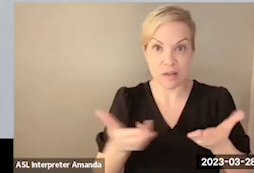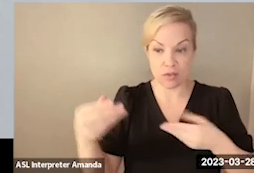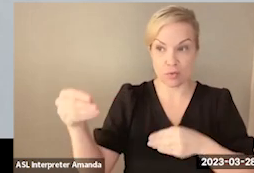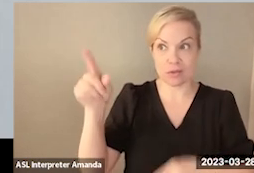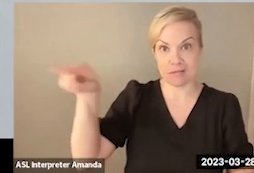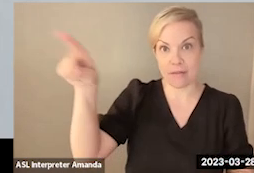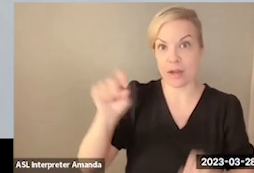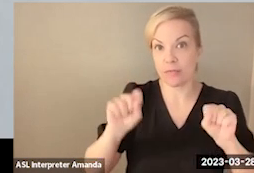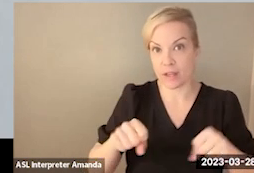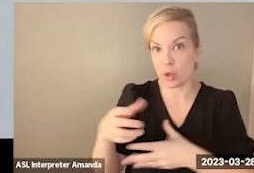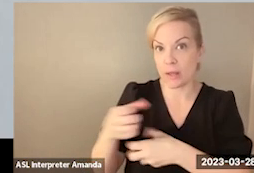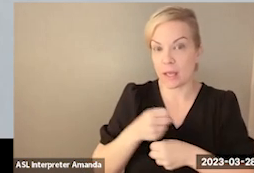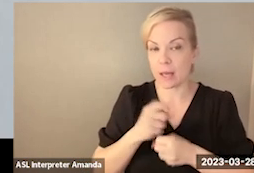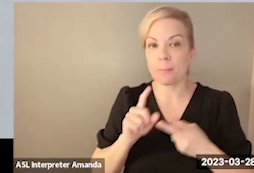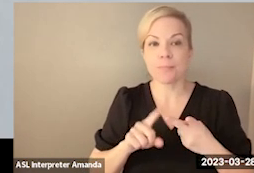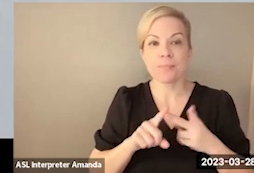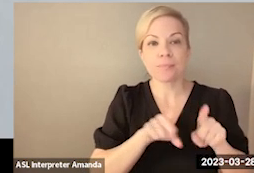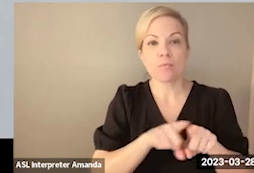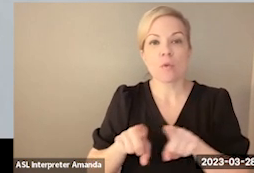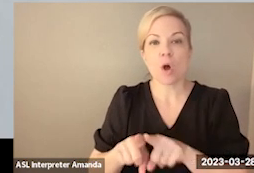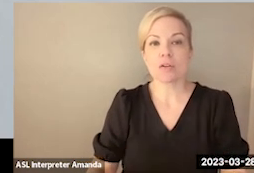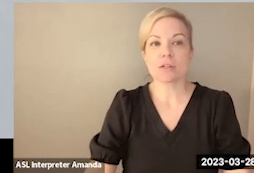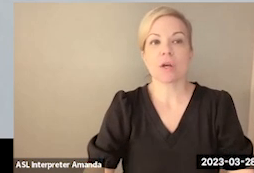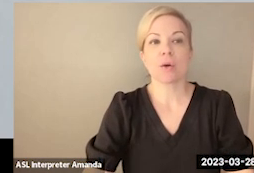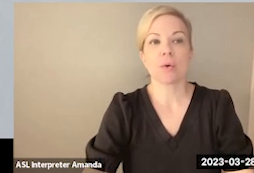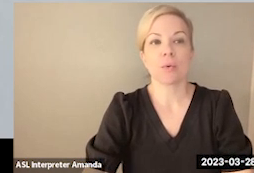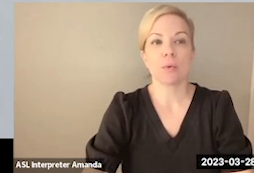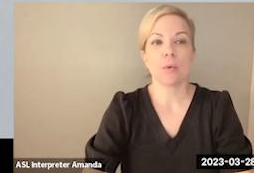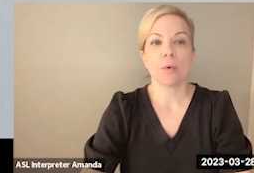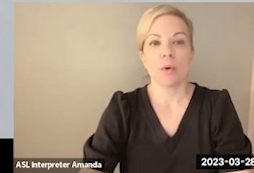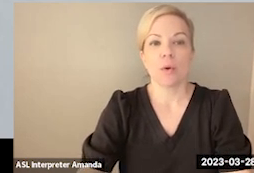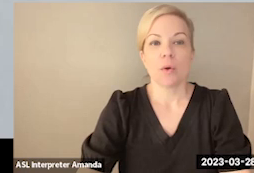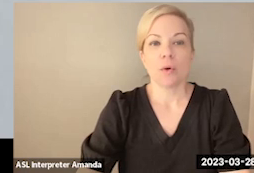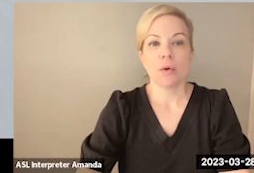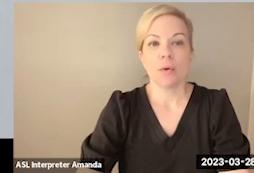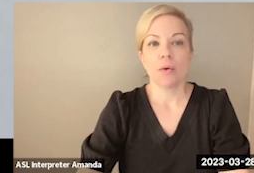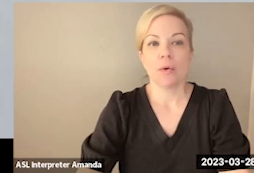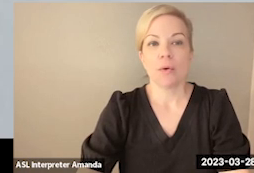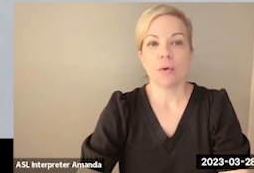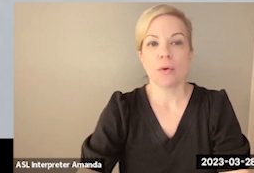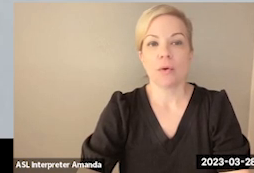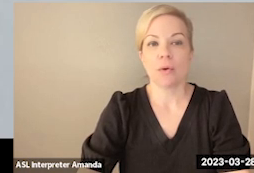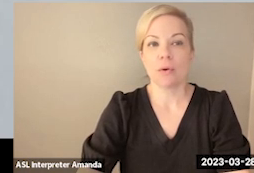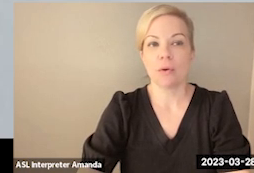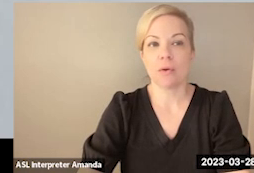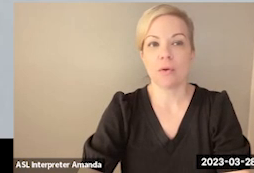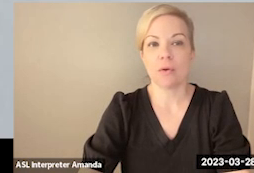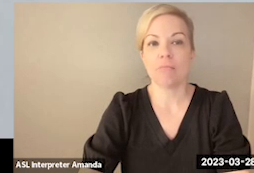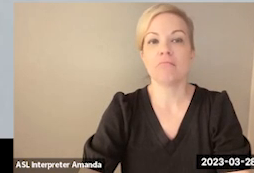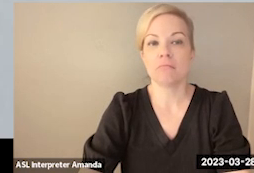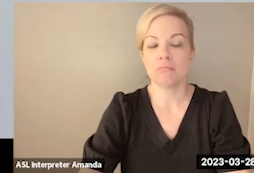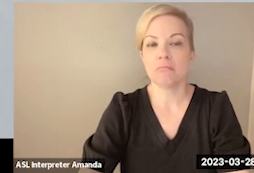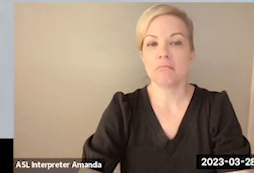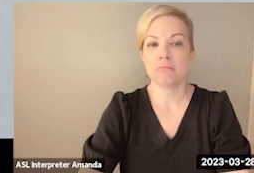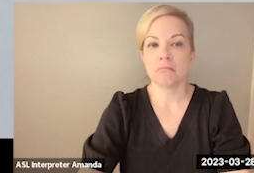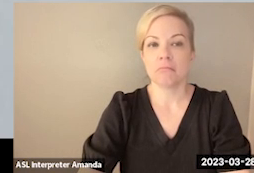Debbie Stine, Science & Technology Policy Academy: There's also, you know, a few. There's some places where you can take like little quizzes and things like that to kind of figure out